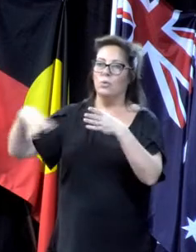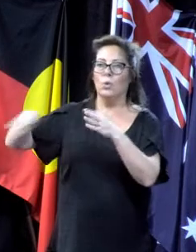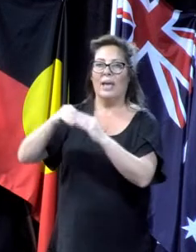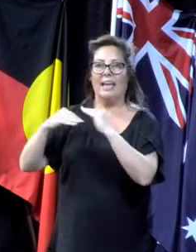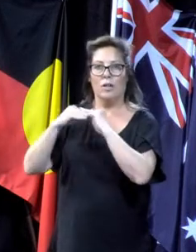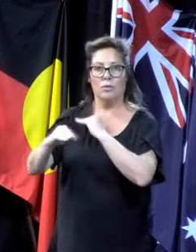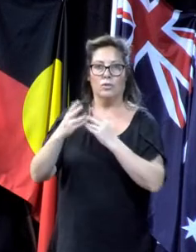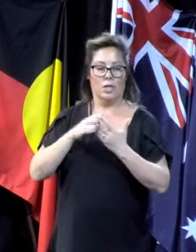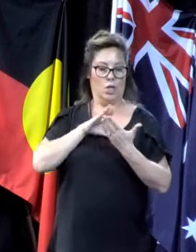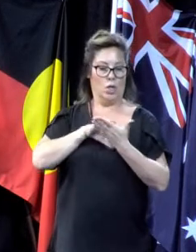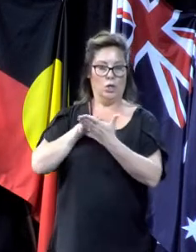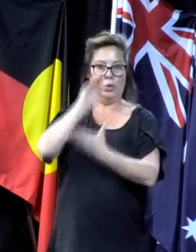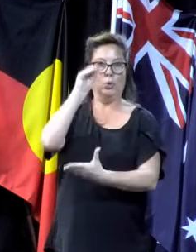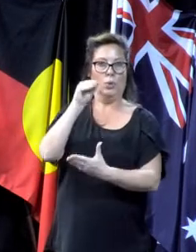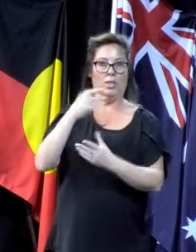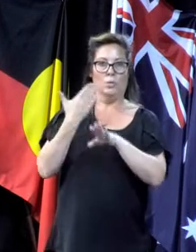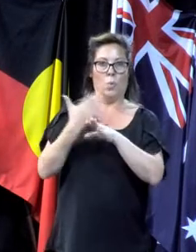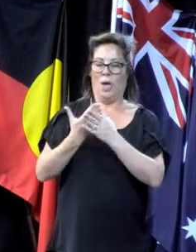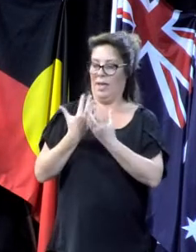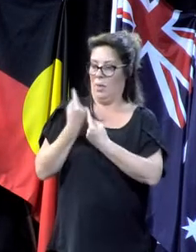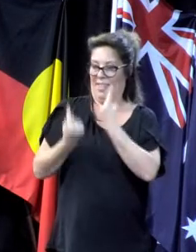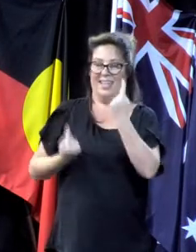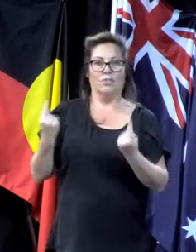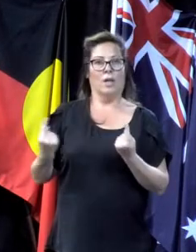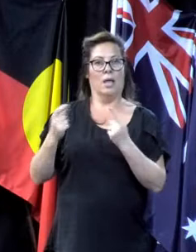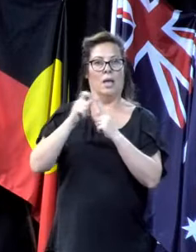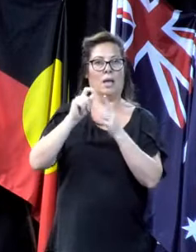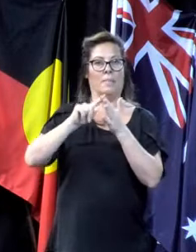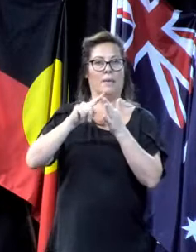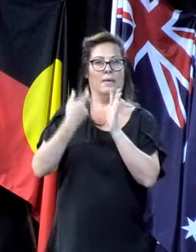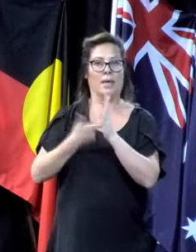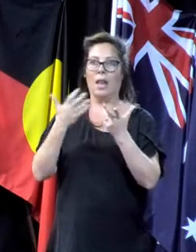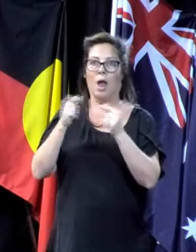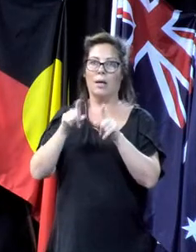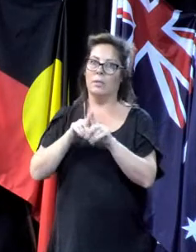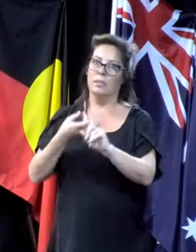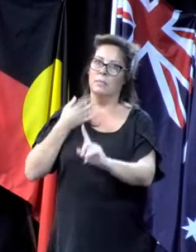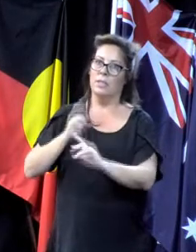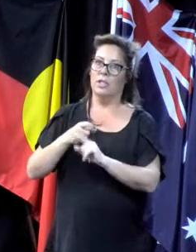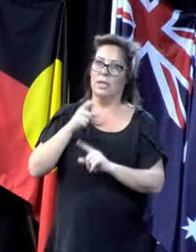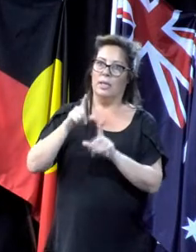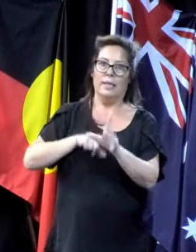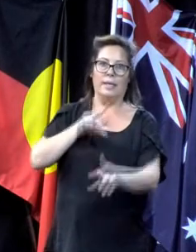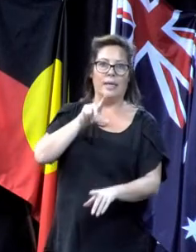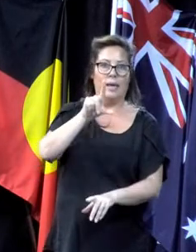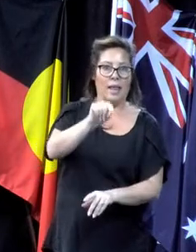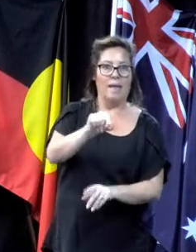especially in the senior years... I’m talking about year 11 and 12 here, which are thought of as the years when you launch into